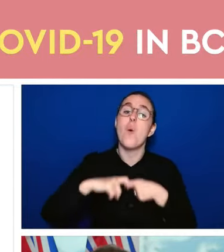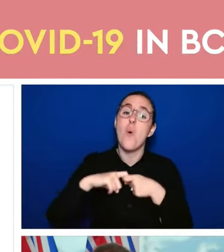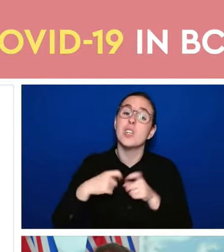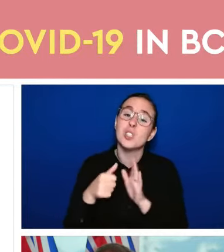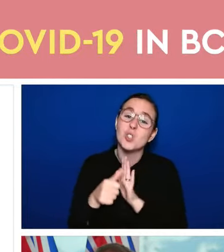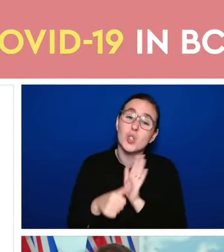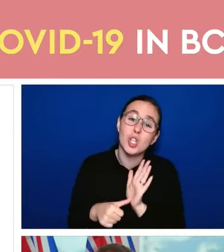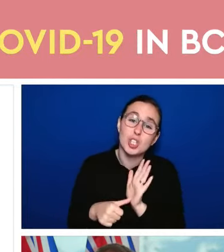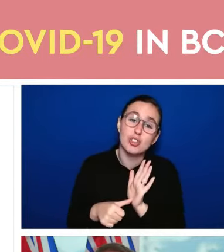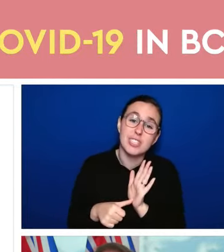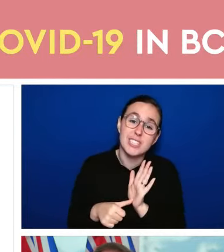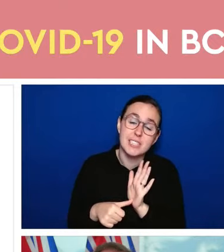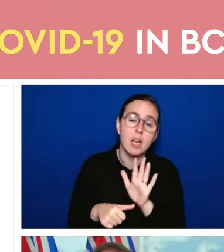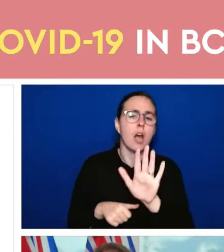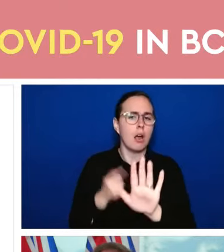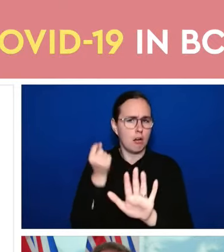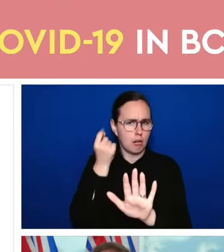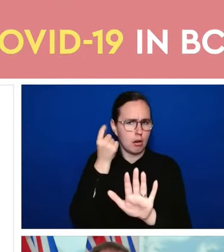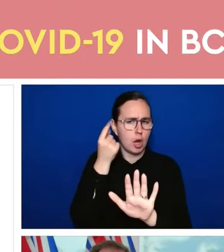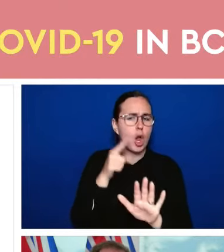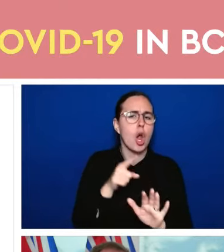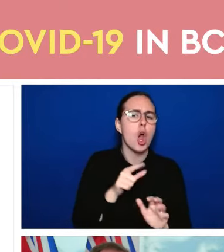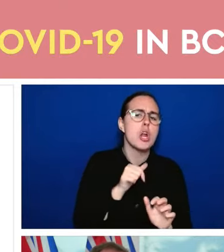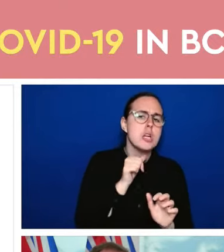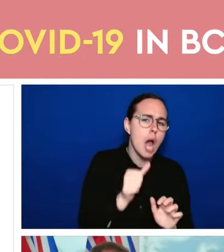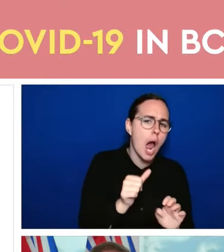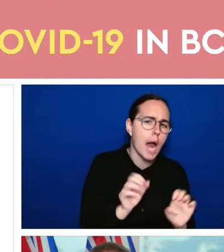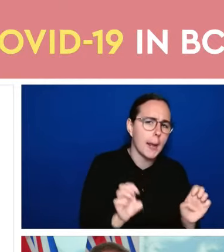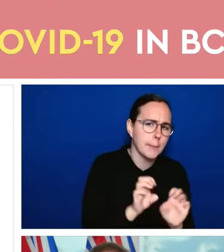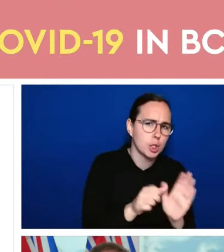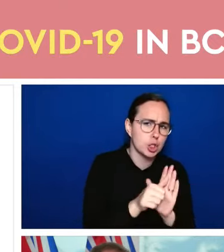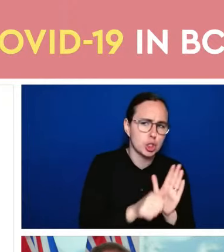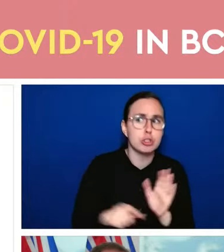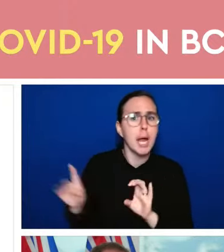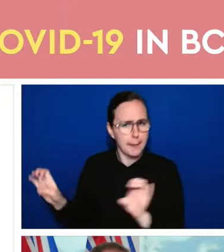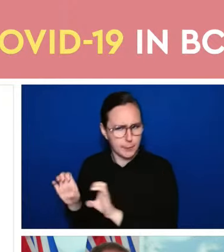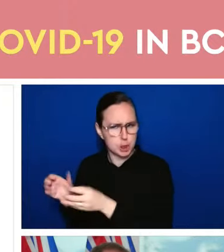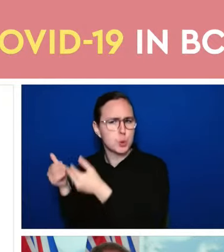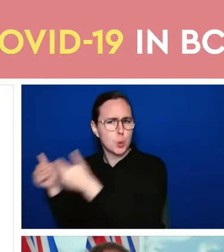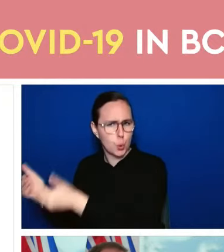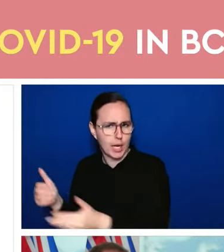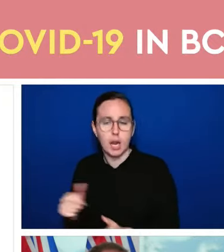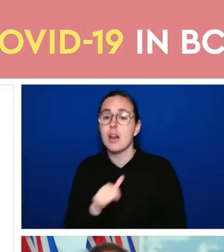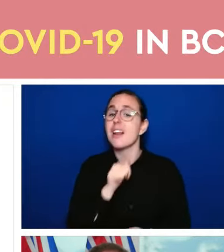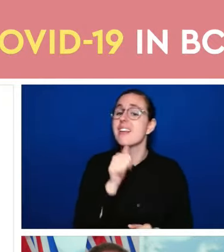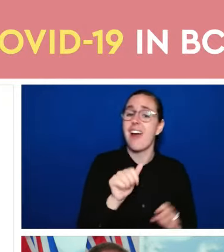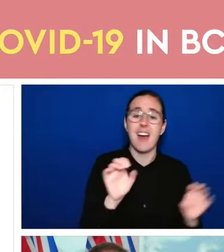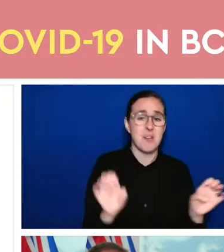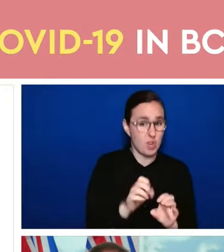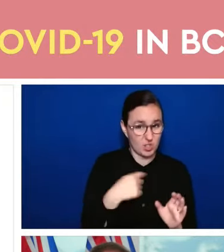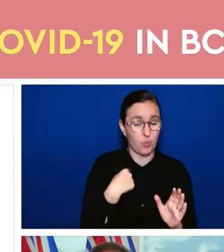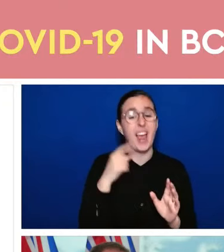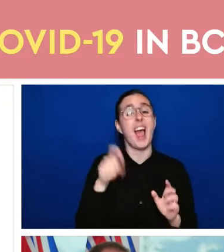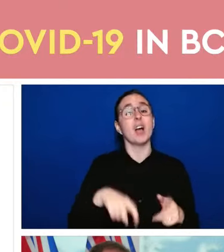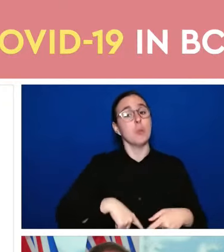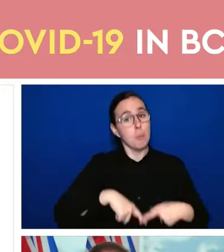be required we obviously one of avoid that it's why we have